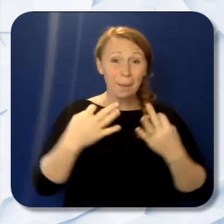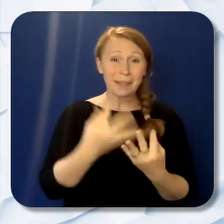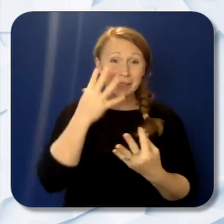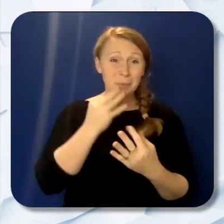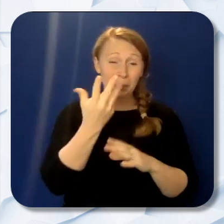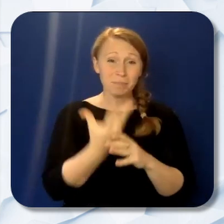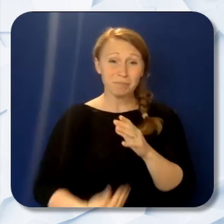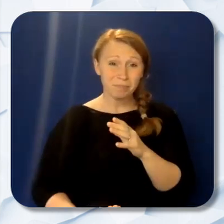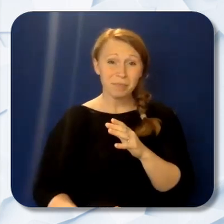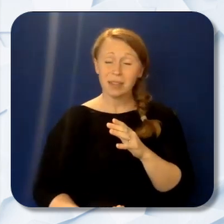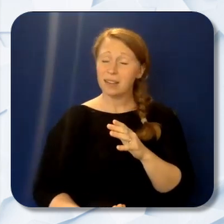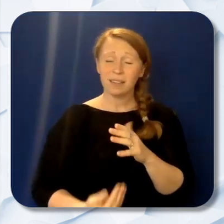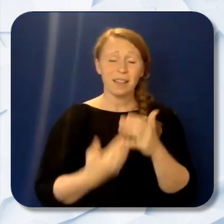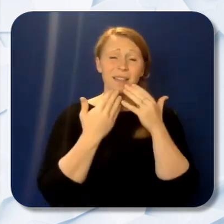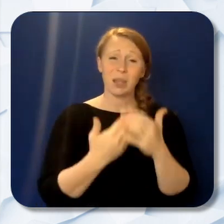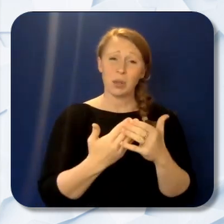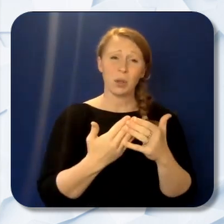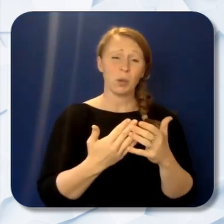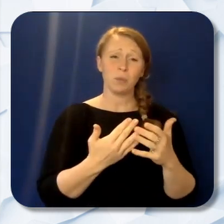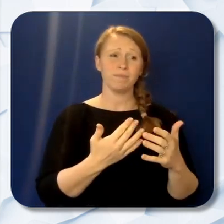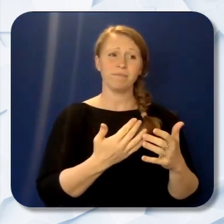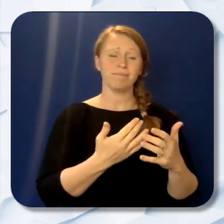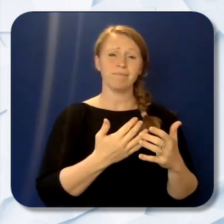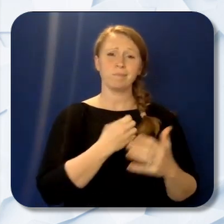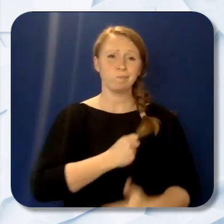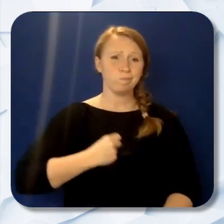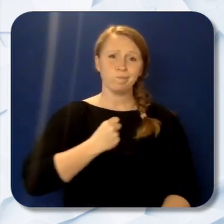loss. We're grateful that you all are trying to create a different legacy for other students.